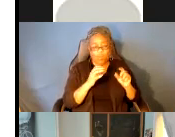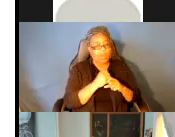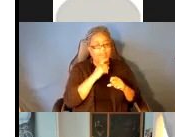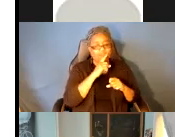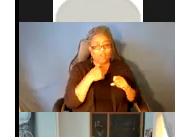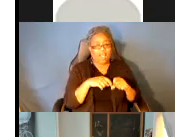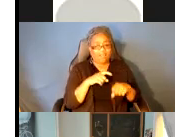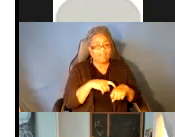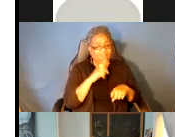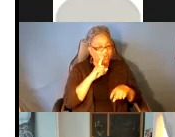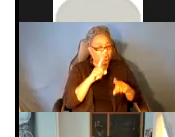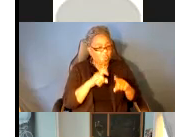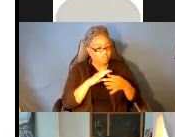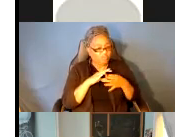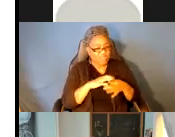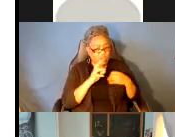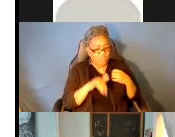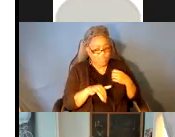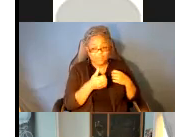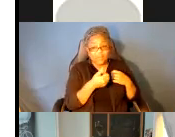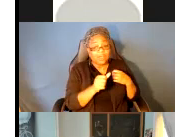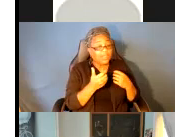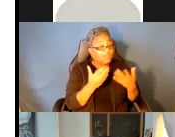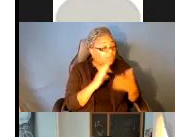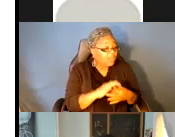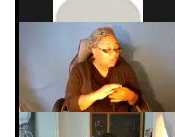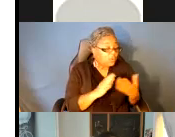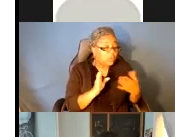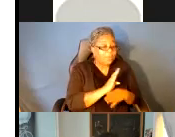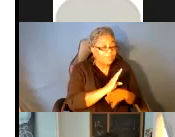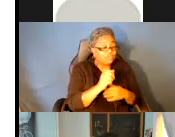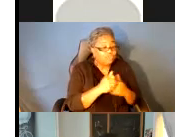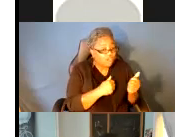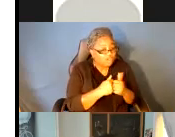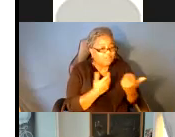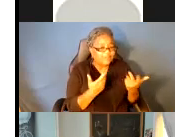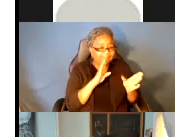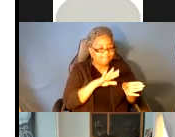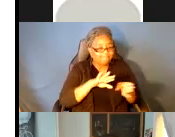So anything related to business structures, I would direct to Springboard.